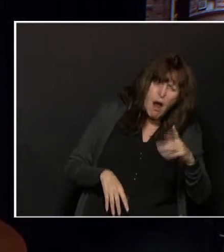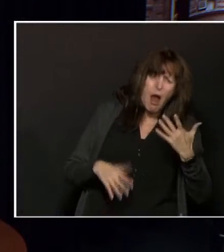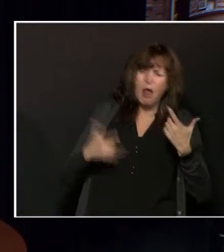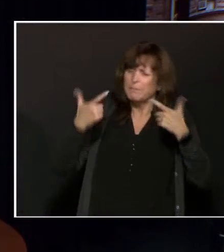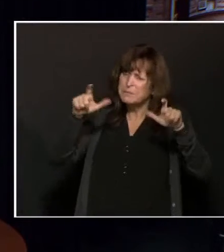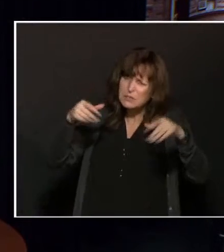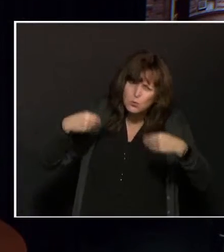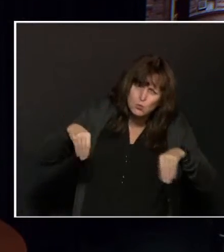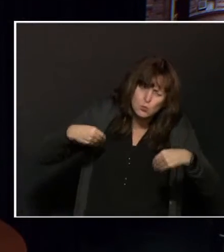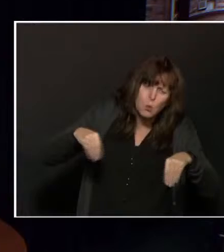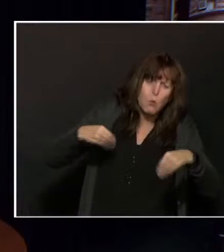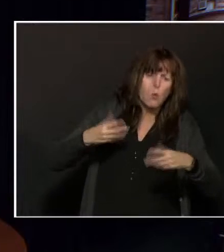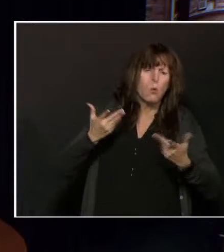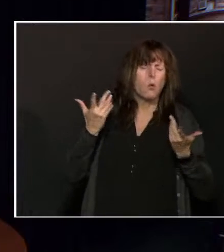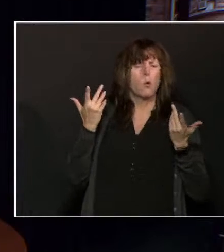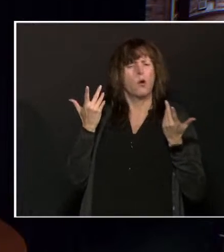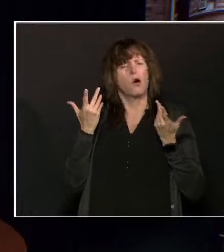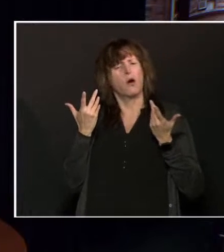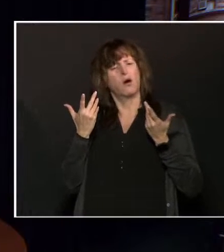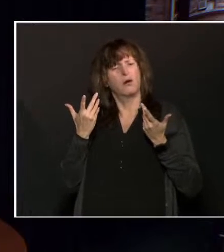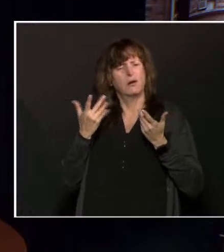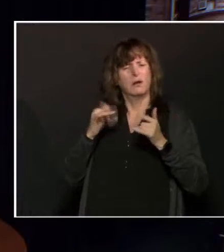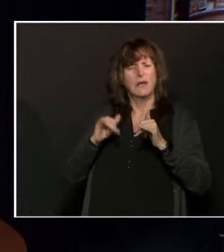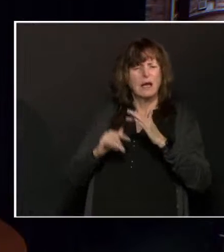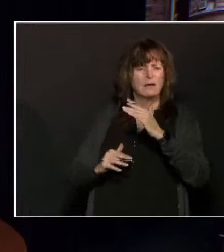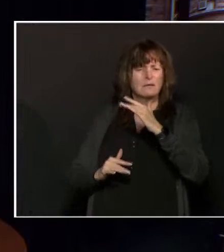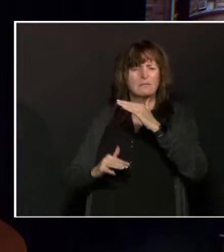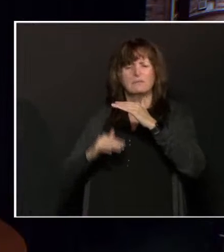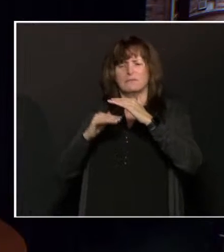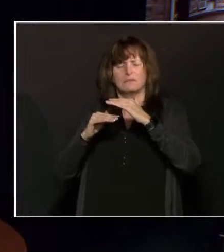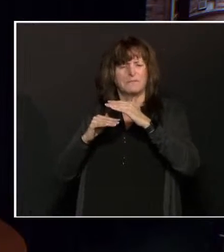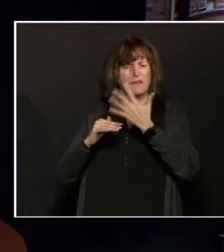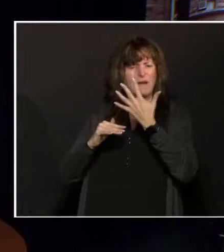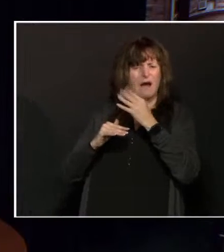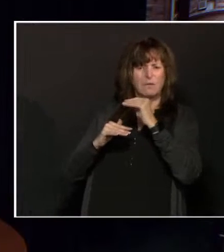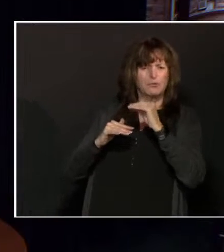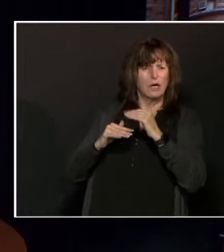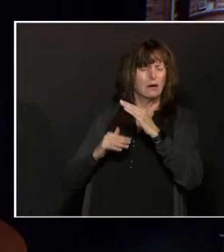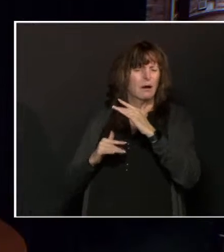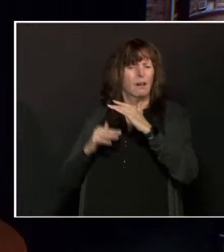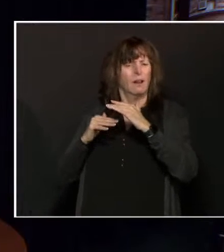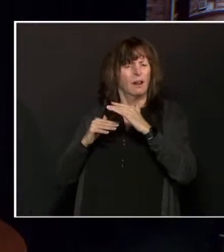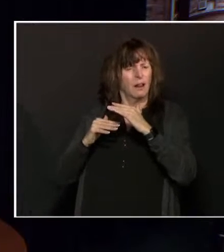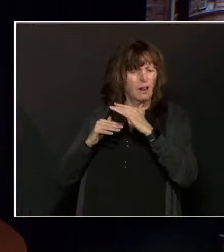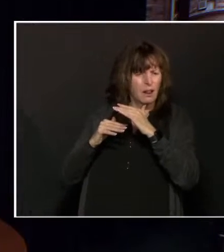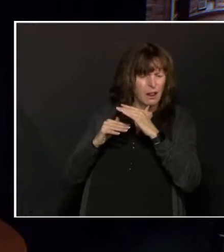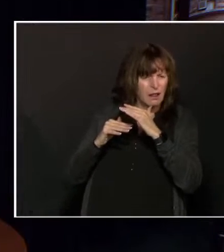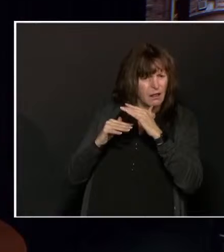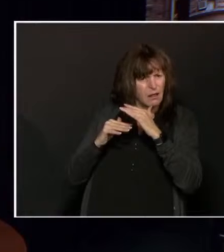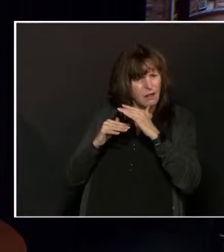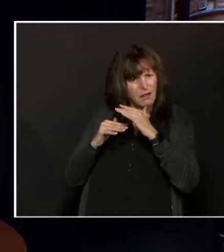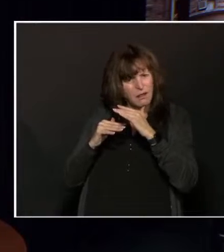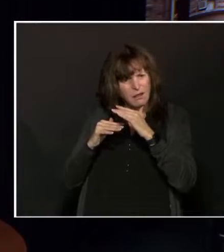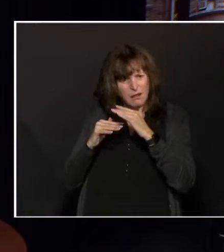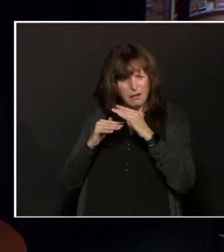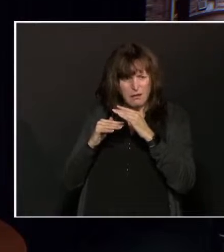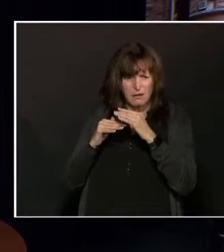AUSTIN IN AUSTRALIA AND FRANCE CASES WILL CONTINUE AUSTIN IN AUSTRALIA AND FRANCE CASES WILL CONTINUE TO FRIEND SINCE WE STARTED A LOCKDOWN FRIEND SINCE WE STARTED A LOCKDOWN ON